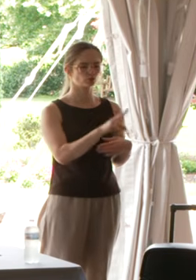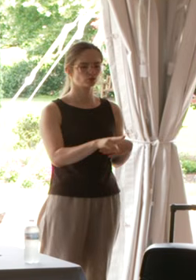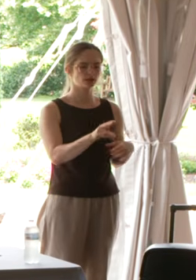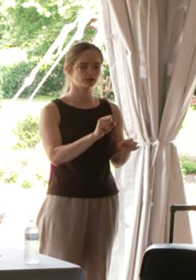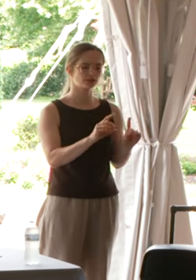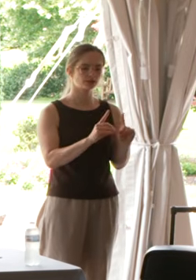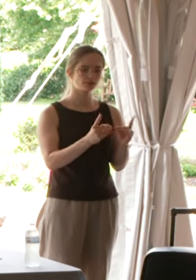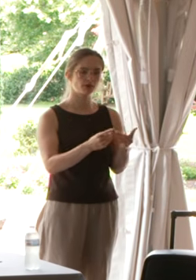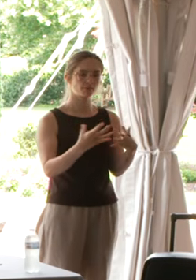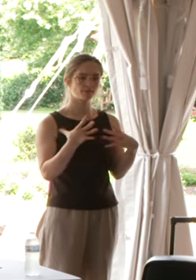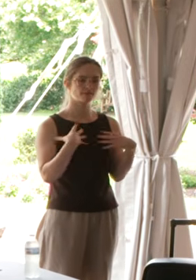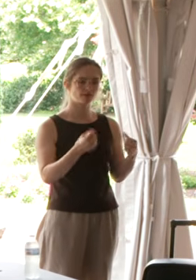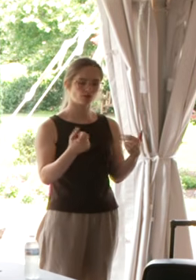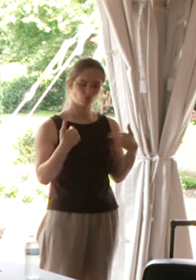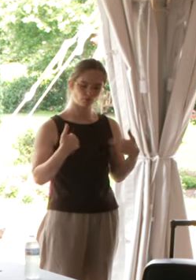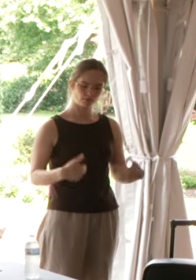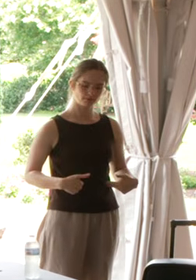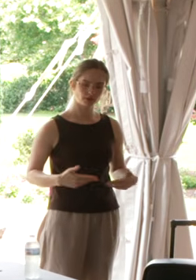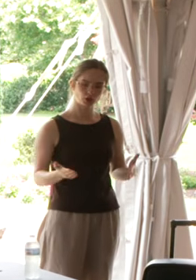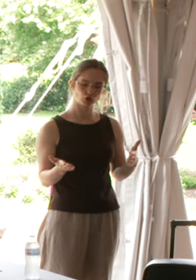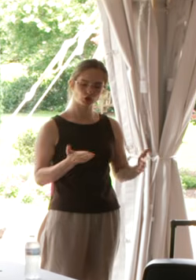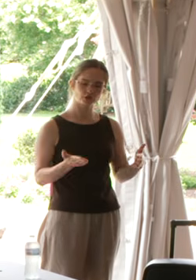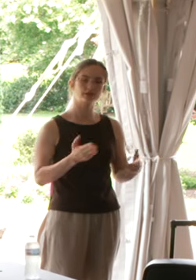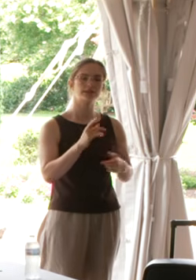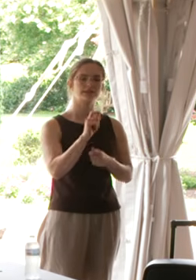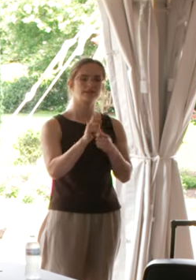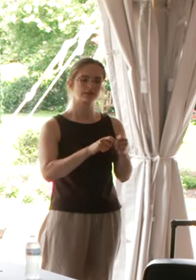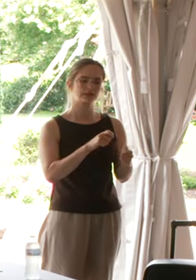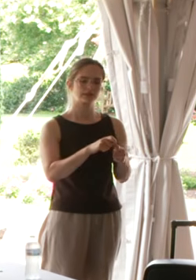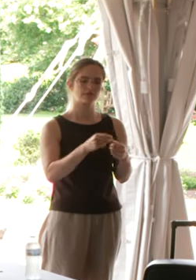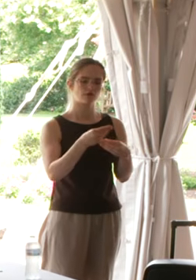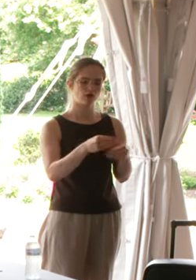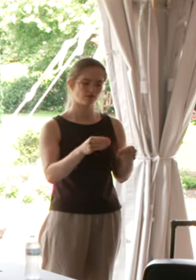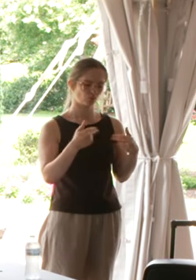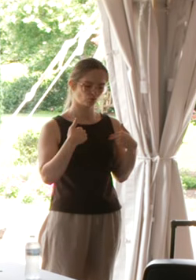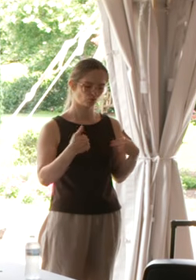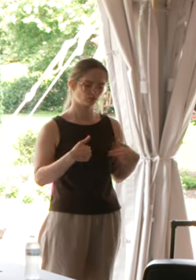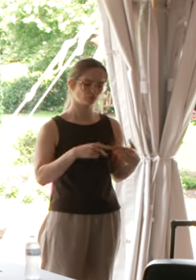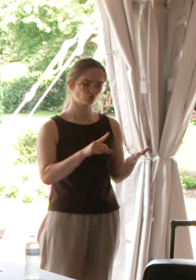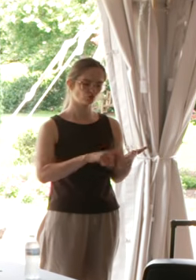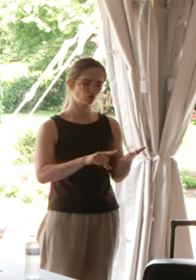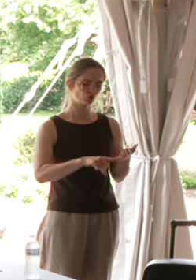Human Services, and in particular the Office of Human Research Protections, for their partnership